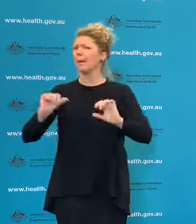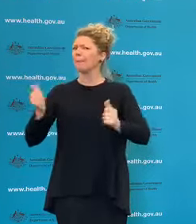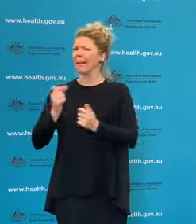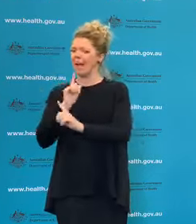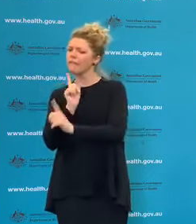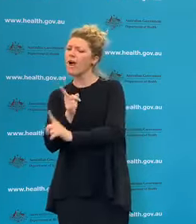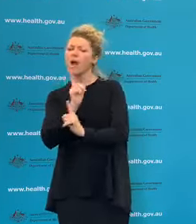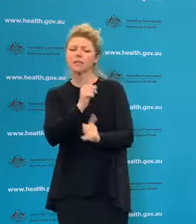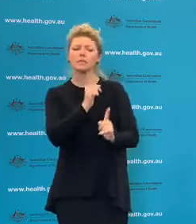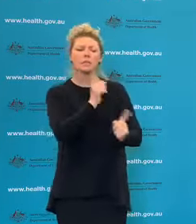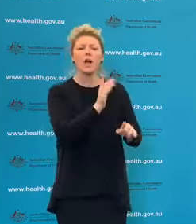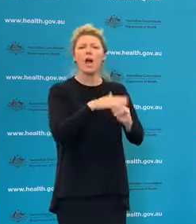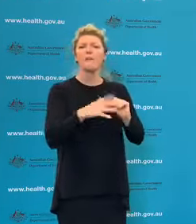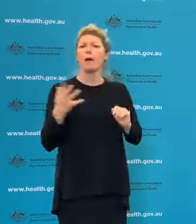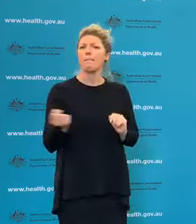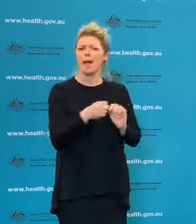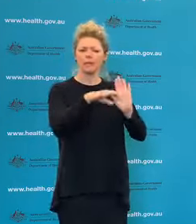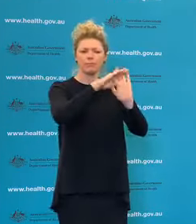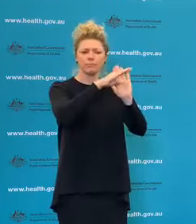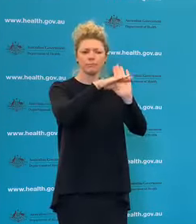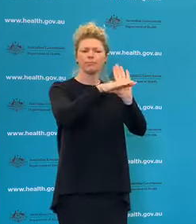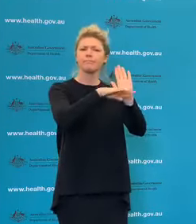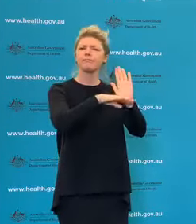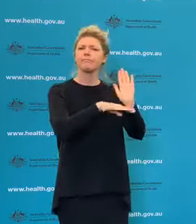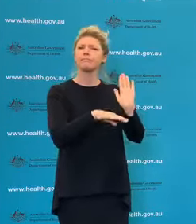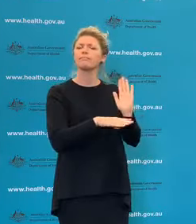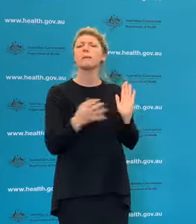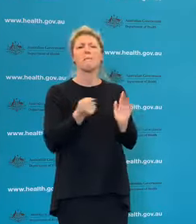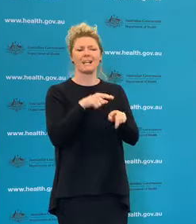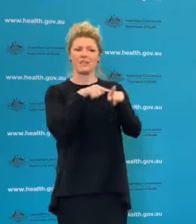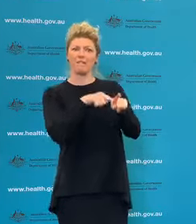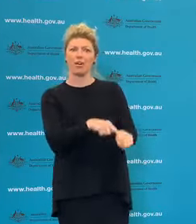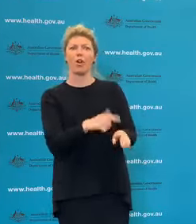the sort of measures they should be thinking about, as they reintroduce sport